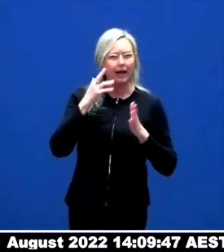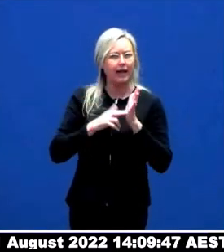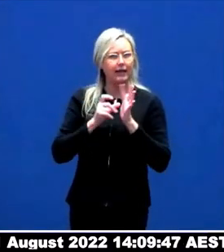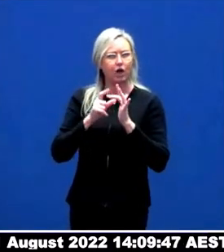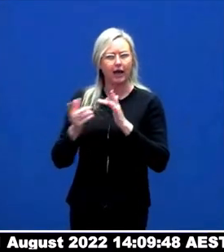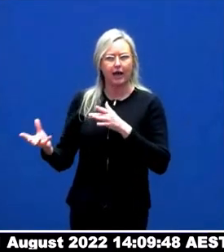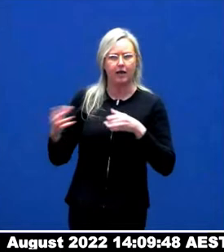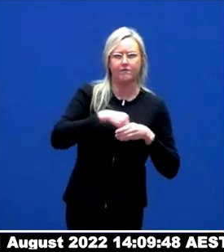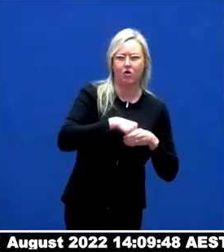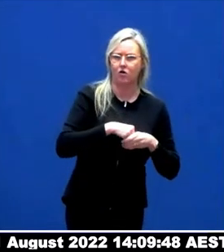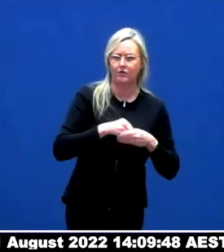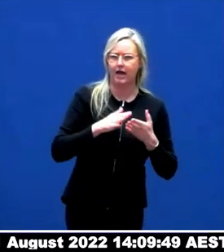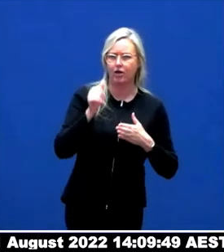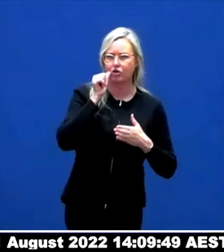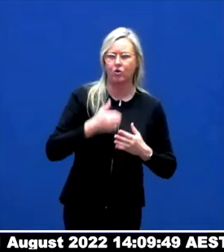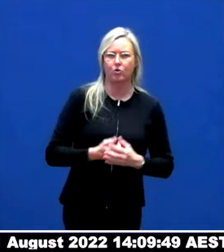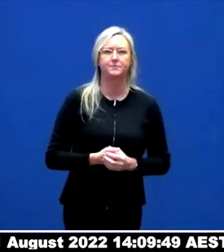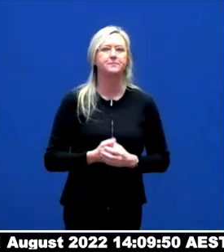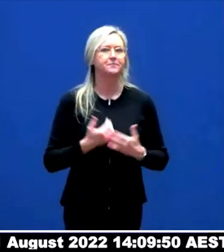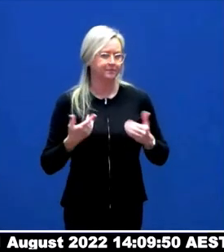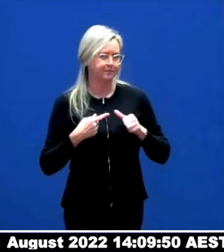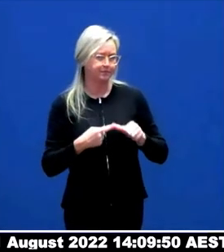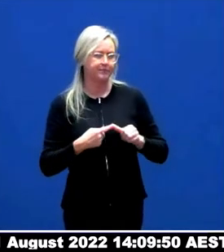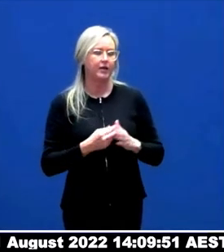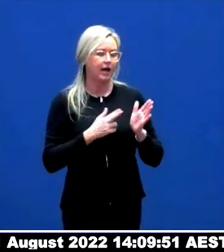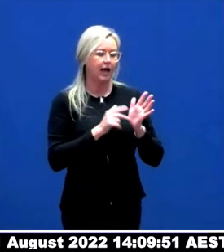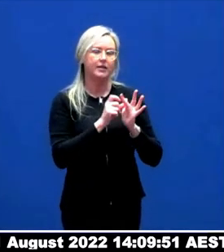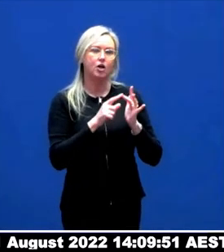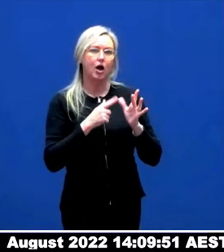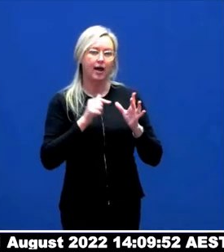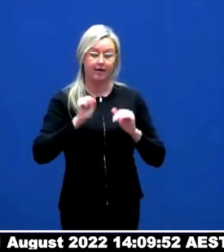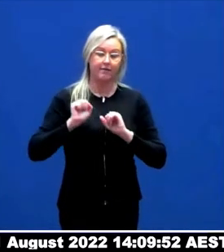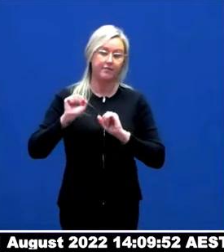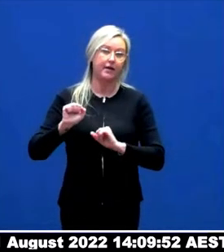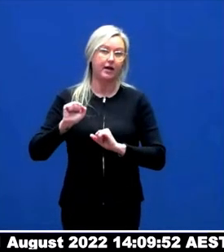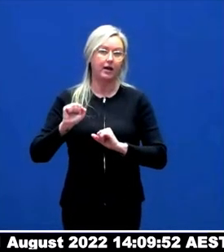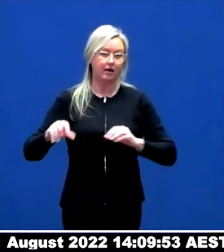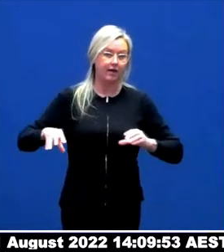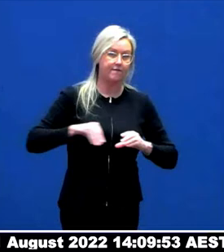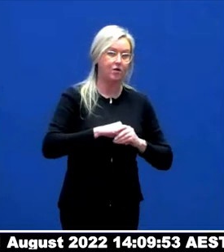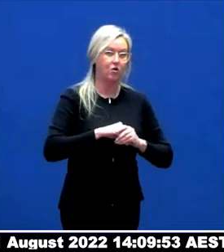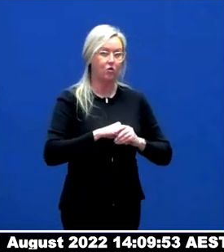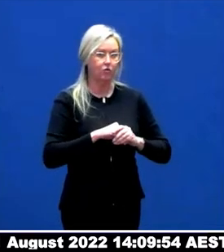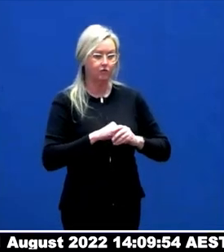So, the NDIA has a role to play to prevent homelessness for our participants